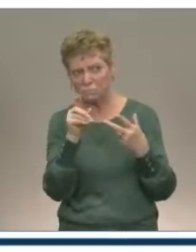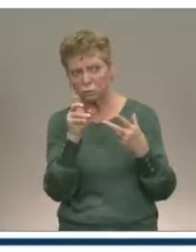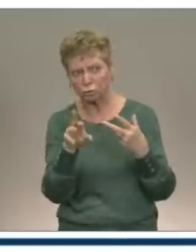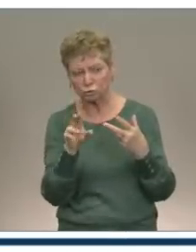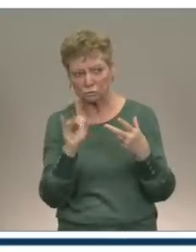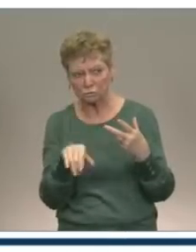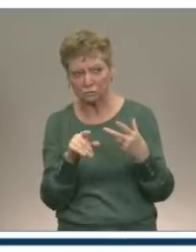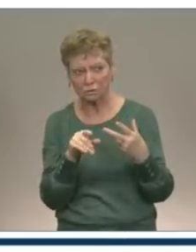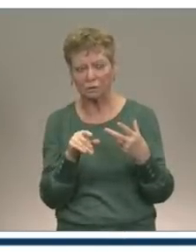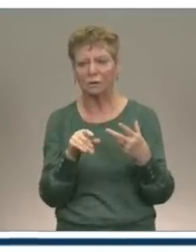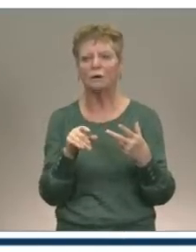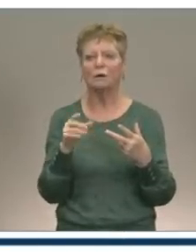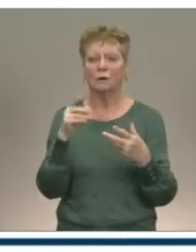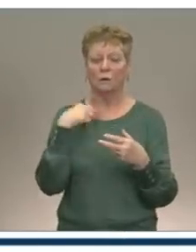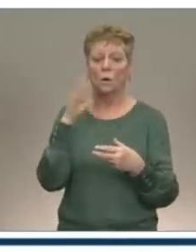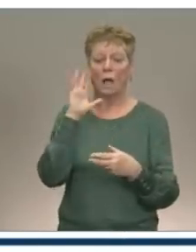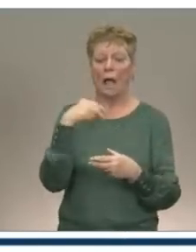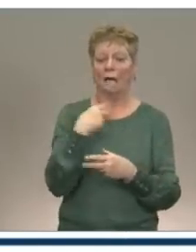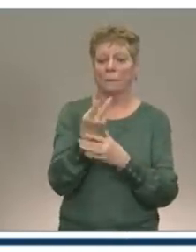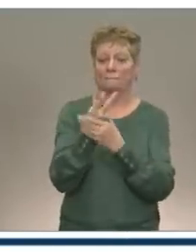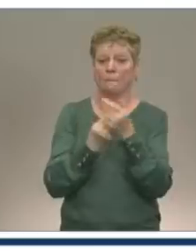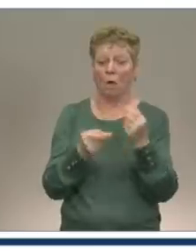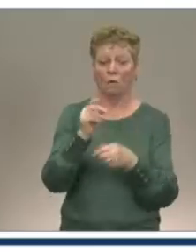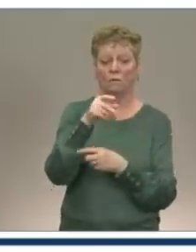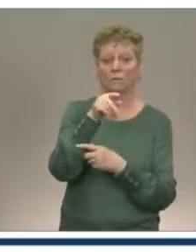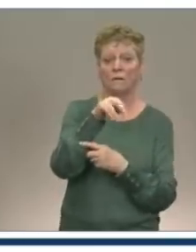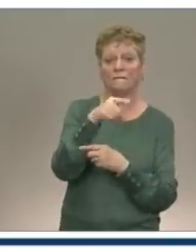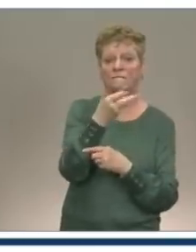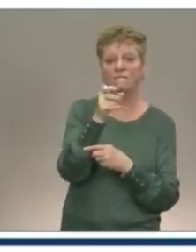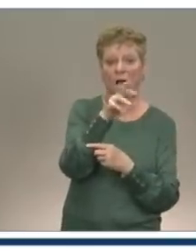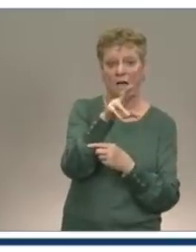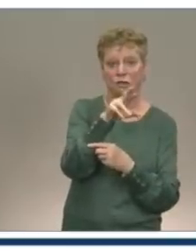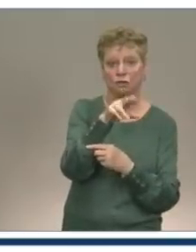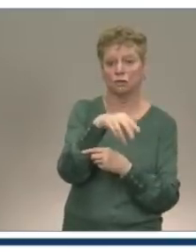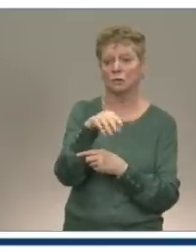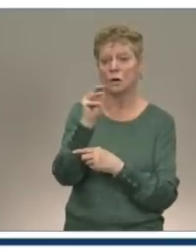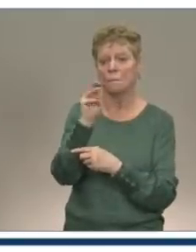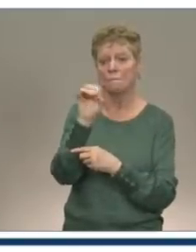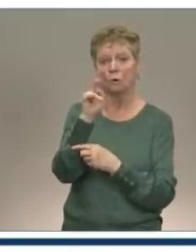gonna have pfizer and moderna and so if you're 29 or below where the strong recommendation is that